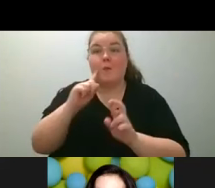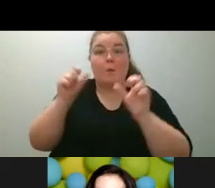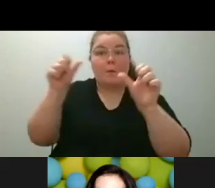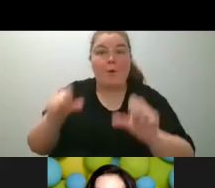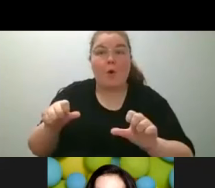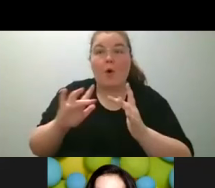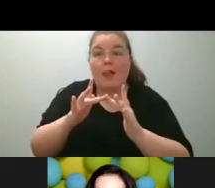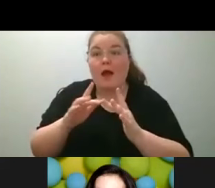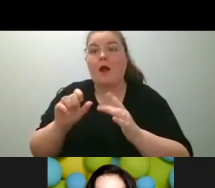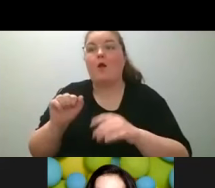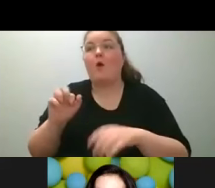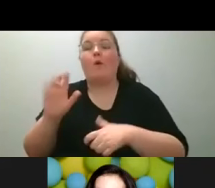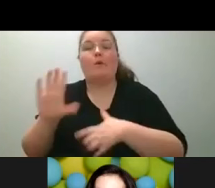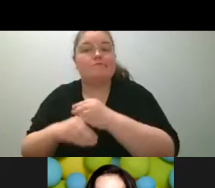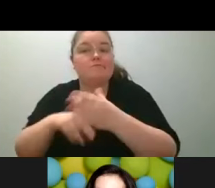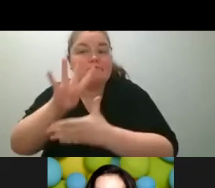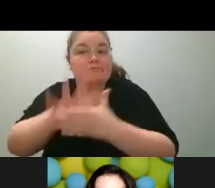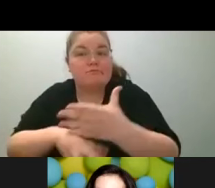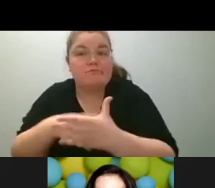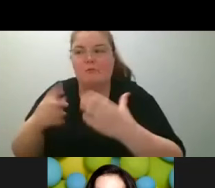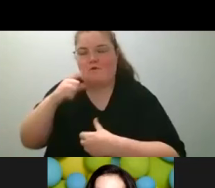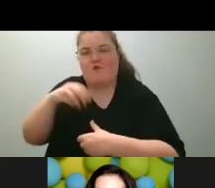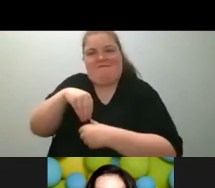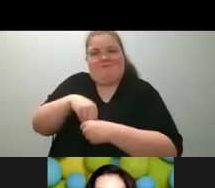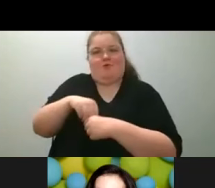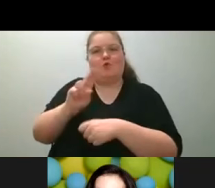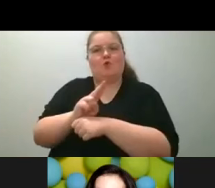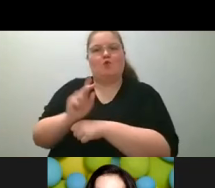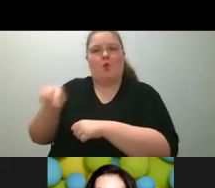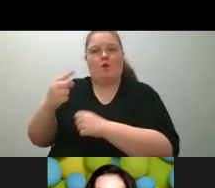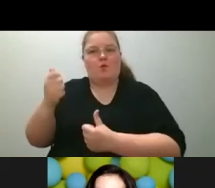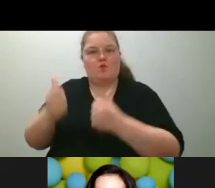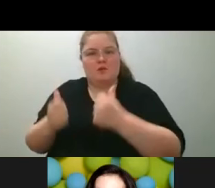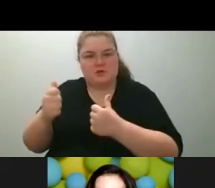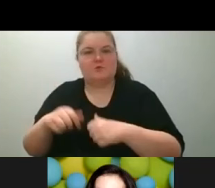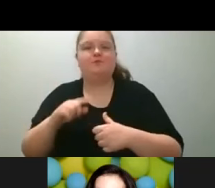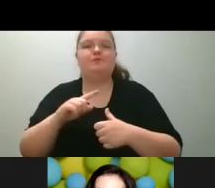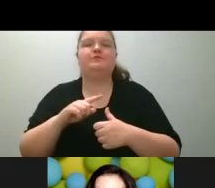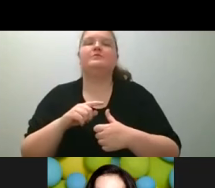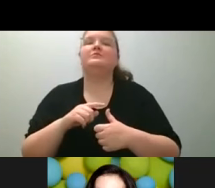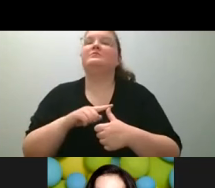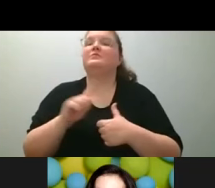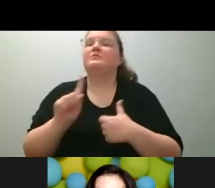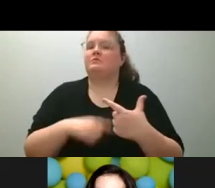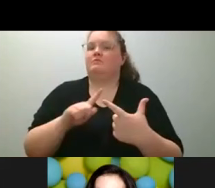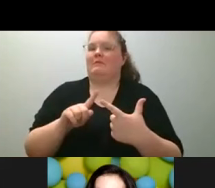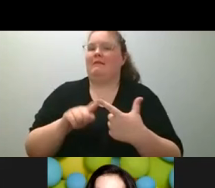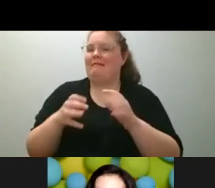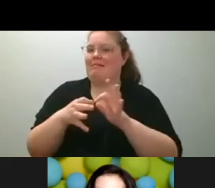in a spreadsheet or for internal purposes? The second option of course that we need to consider is what are our languages,